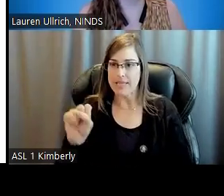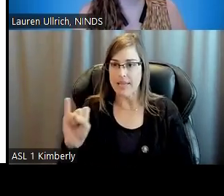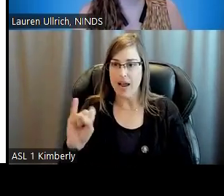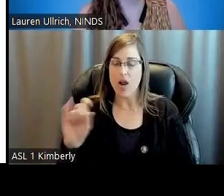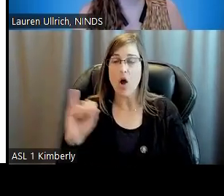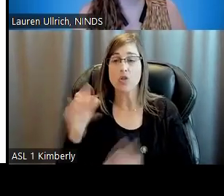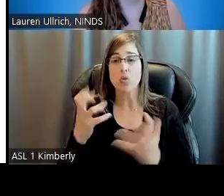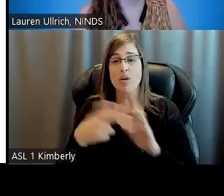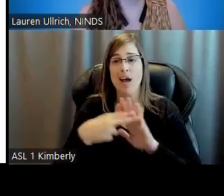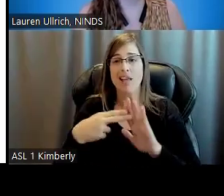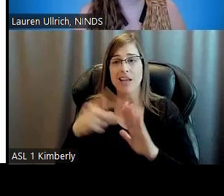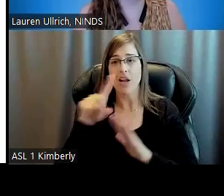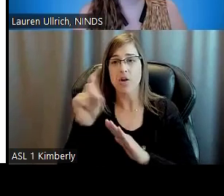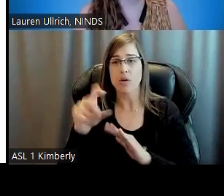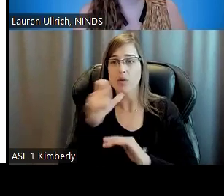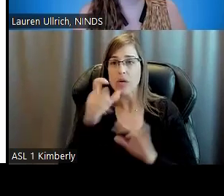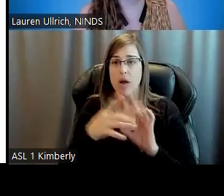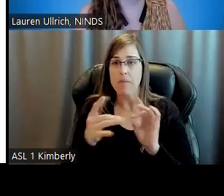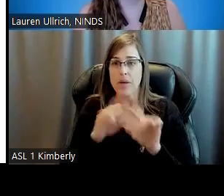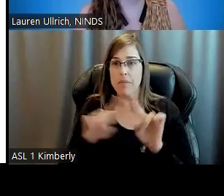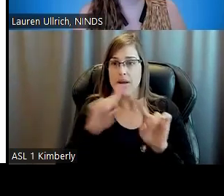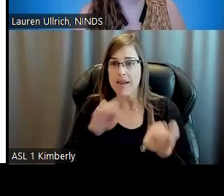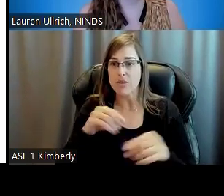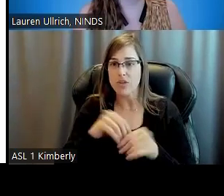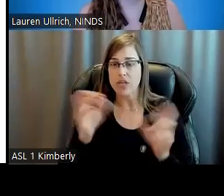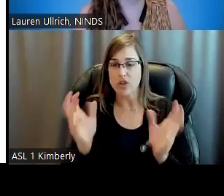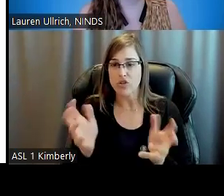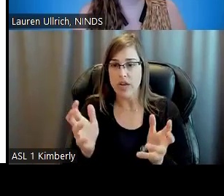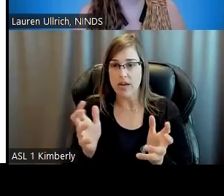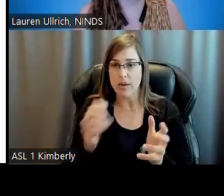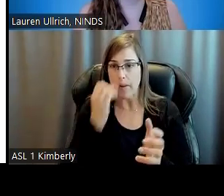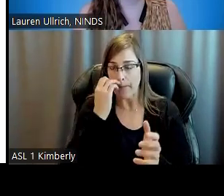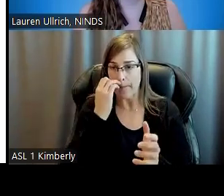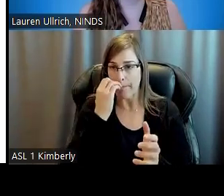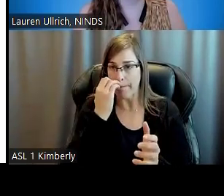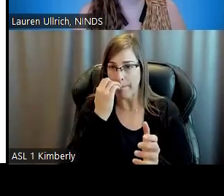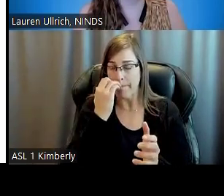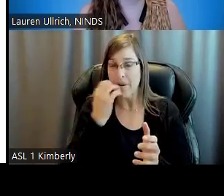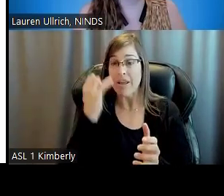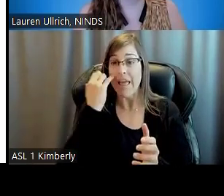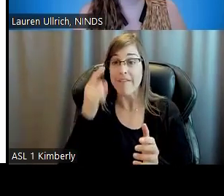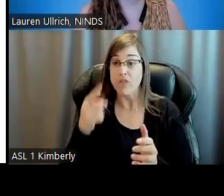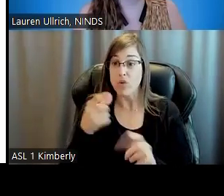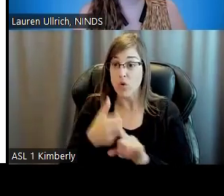that we didn't mention, but was answered in the chat to be aware of: If you're an early-stage investigator,